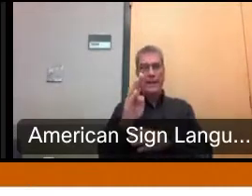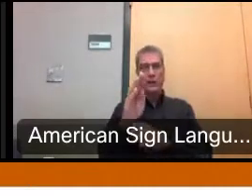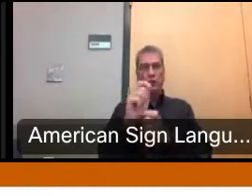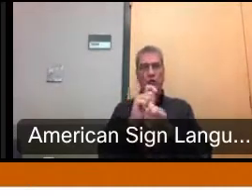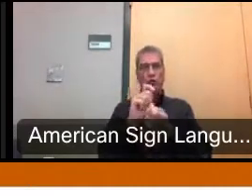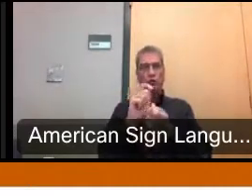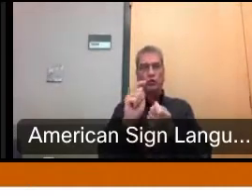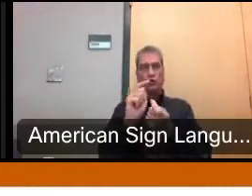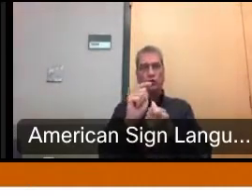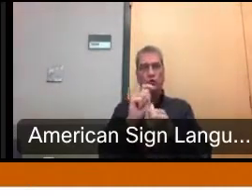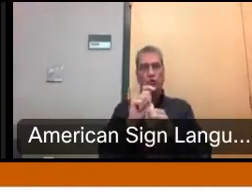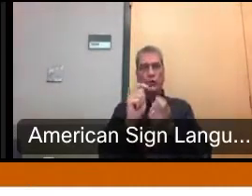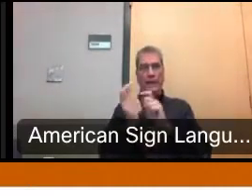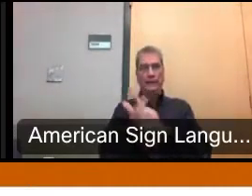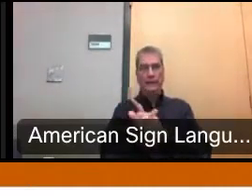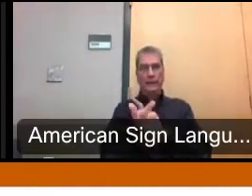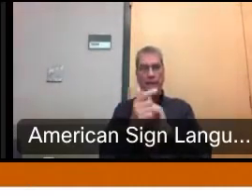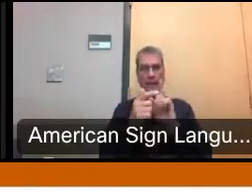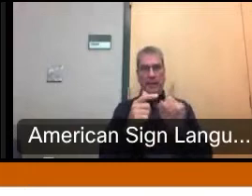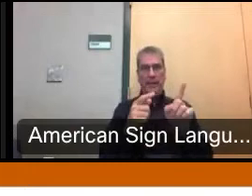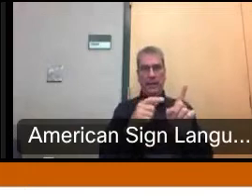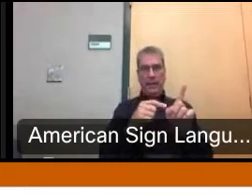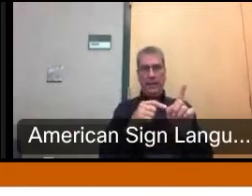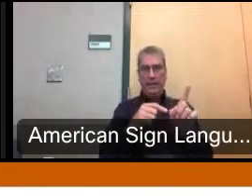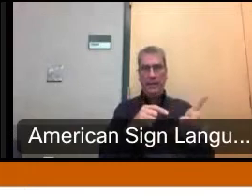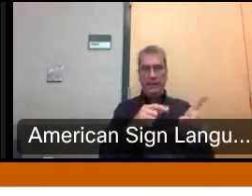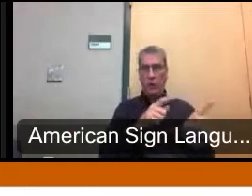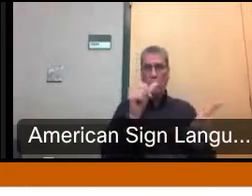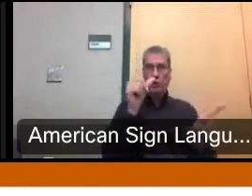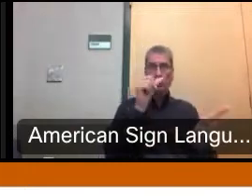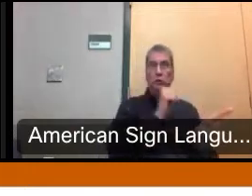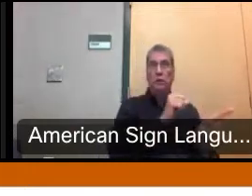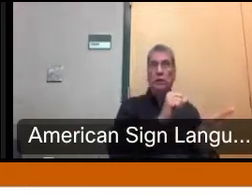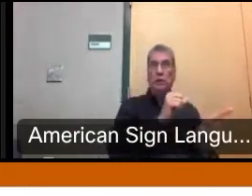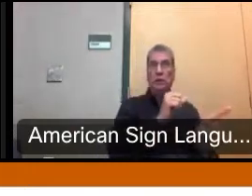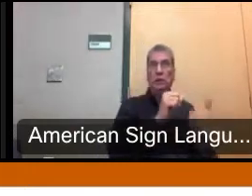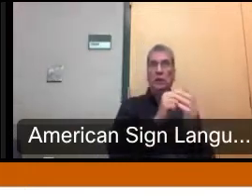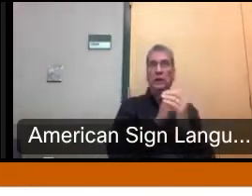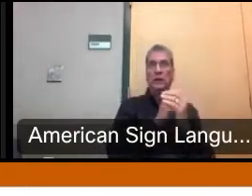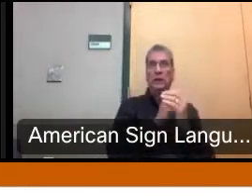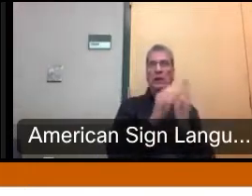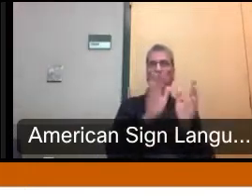finding. And so, if your drunk is her totally wasted and I'll, I'll show you how that 1 evolves because it definitely moves a lot. But that